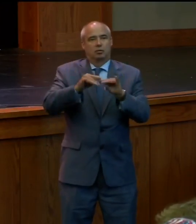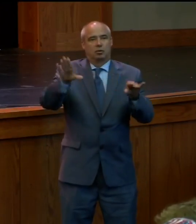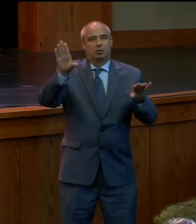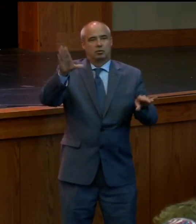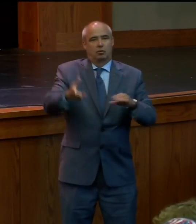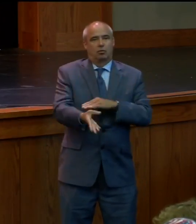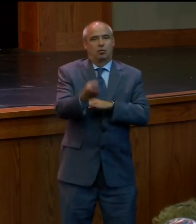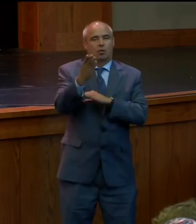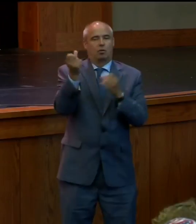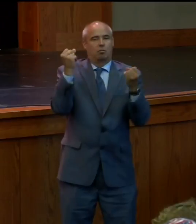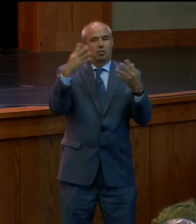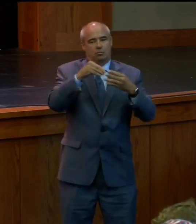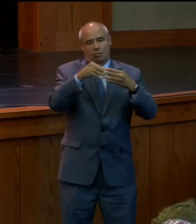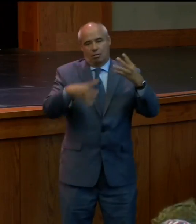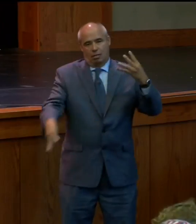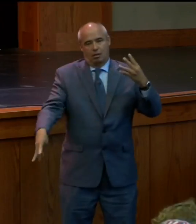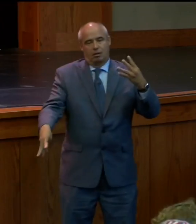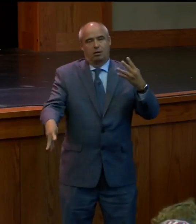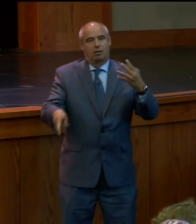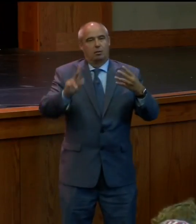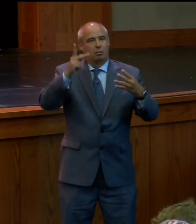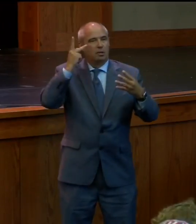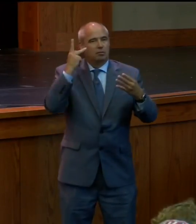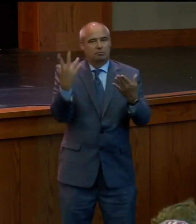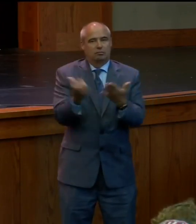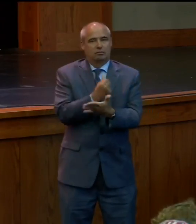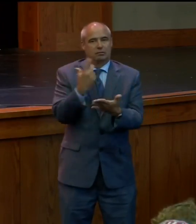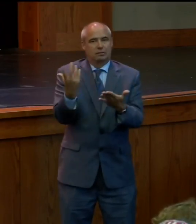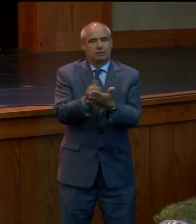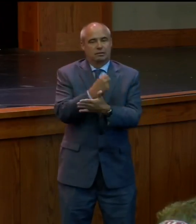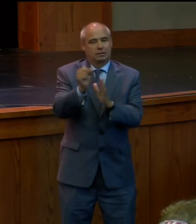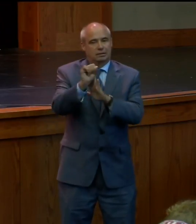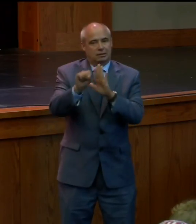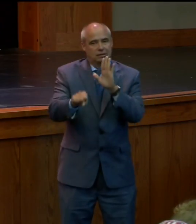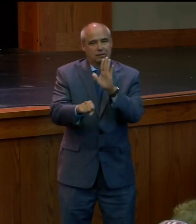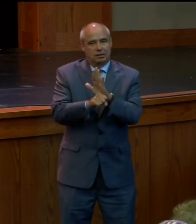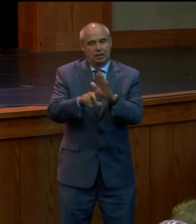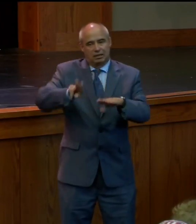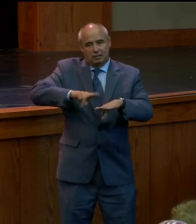ON THE MANY POLITICAL ADVANTAGES OF STATEHOOD AND NATIONAL REPRESENTATION IN CONGRESS.